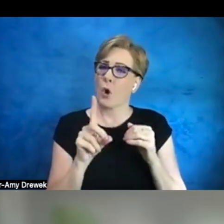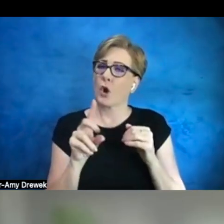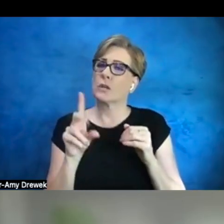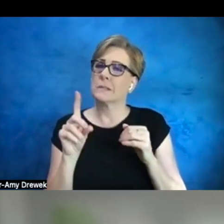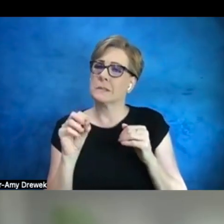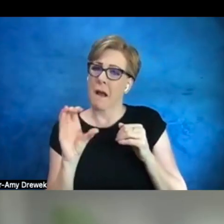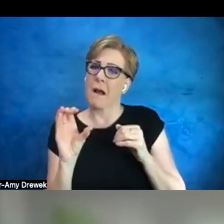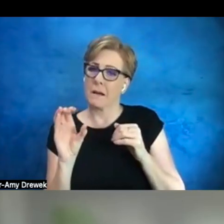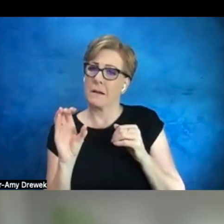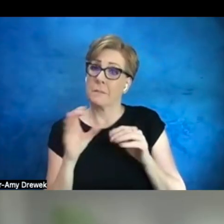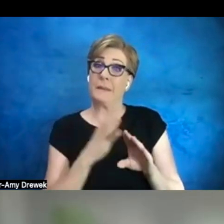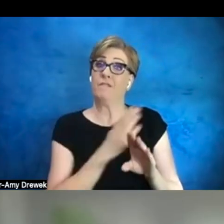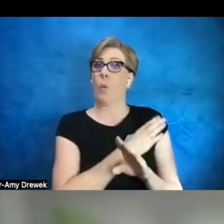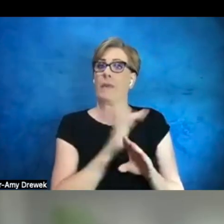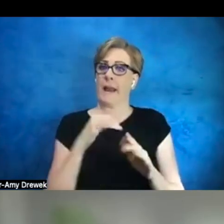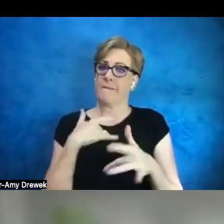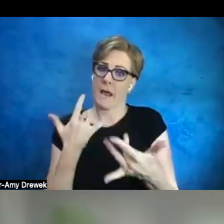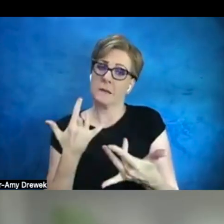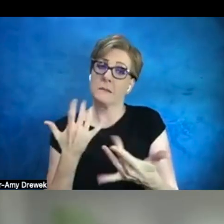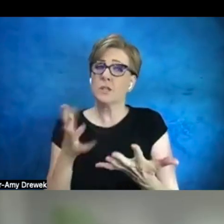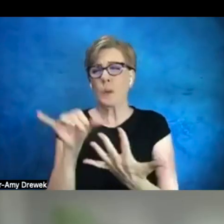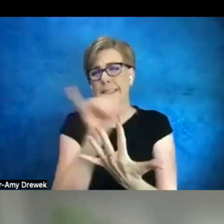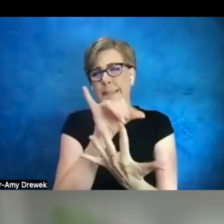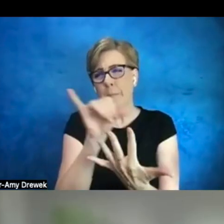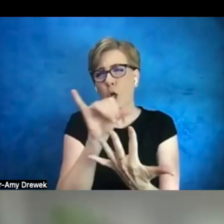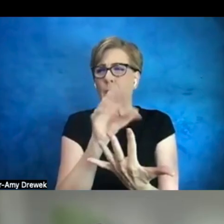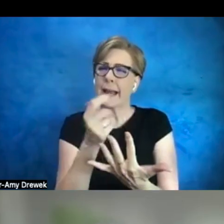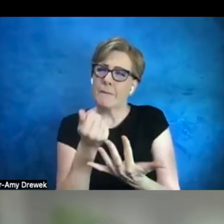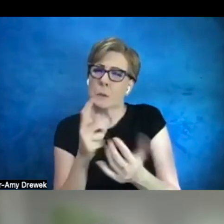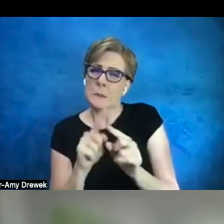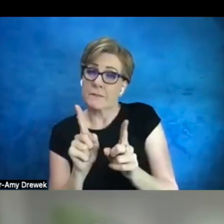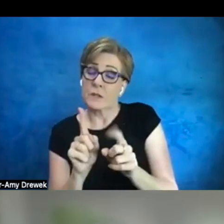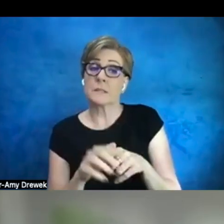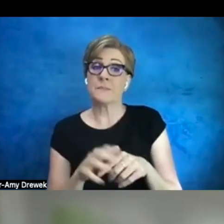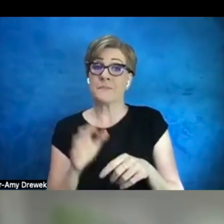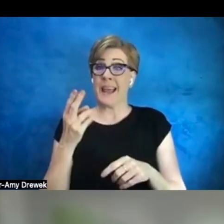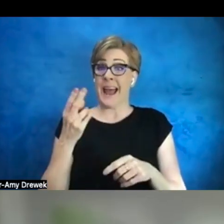between in-person and virtual events. Hybrid is the best of both worlds,